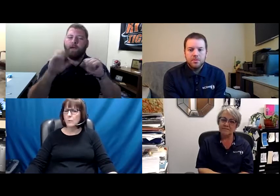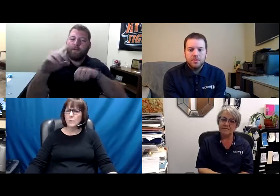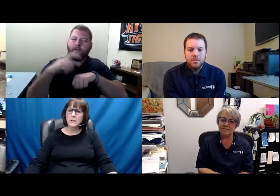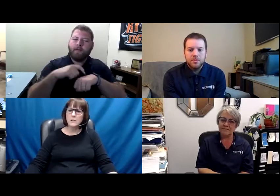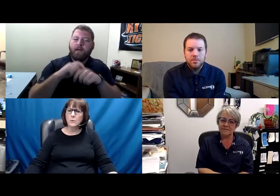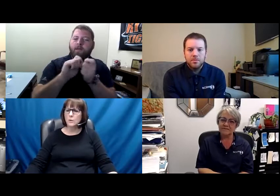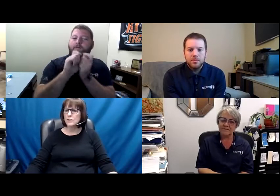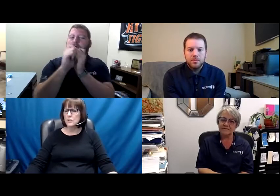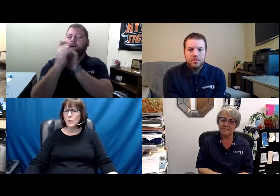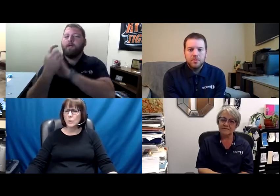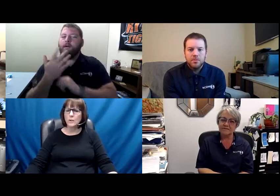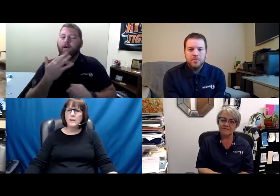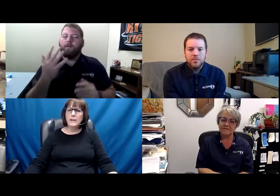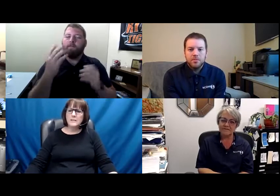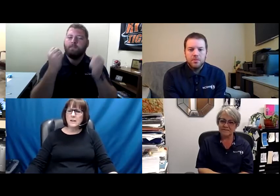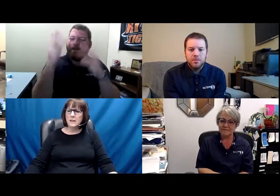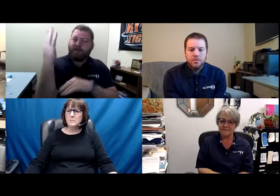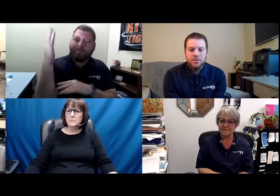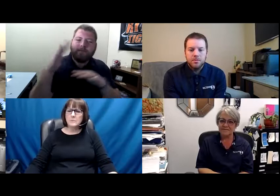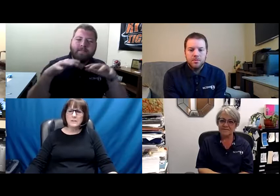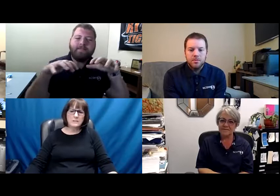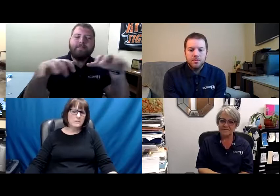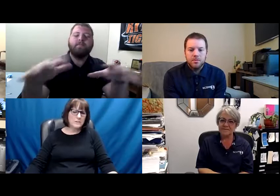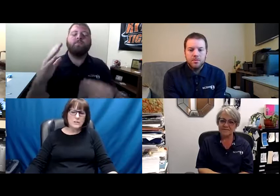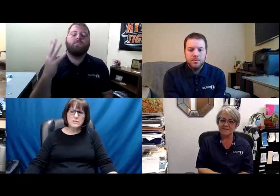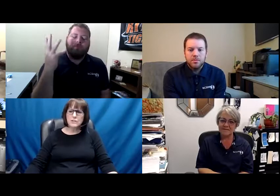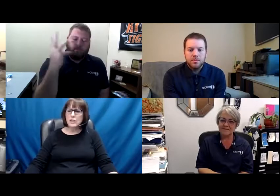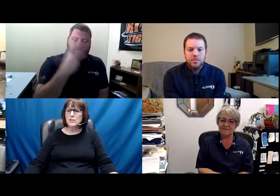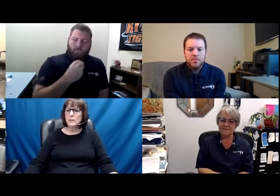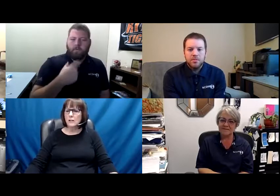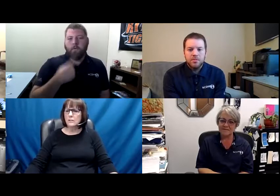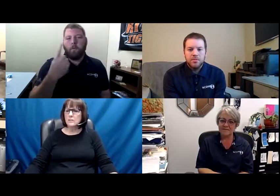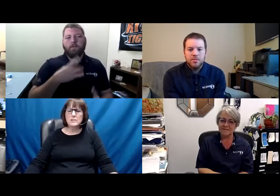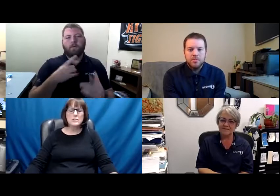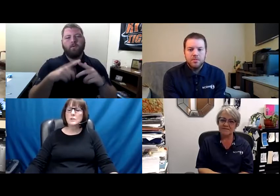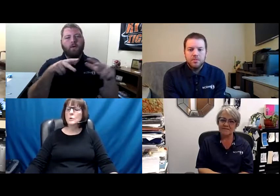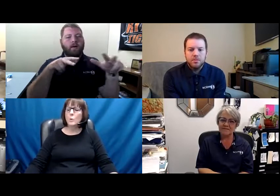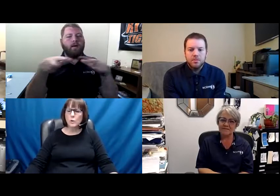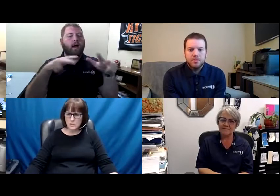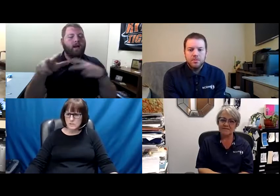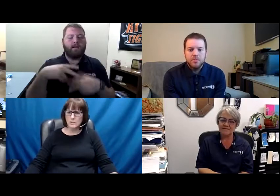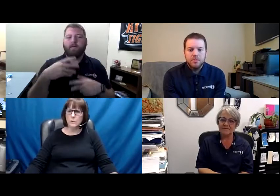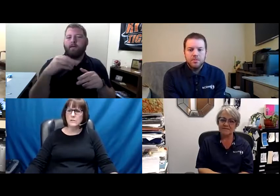red and orange and gold the time the trees are changing colors it's just gorgeous in northeast